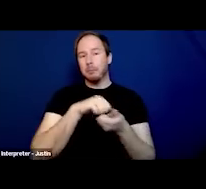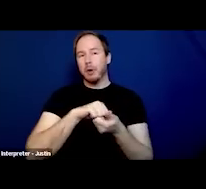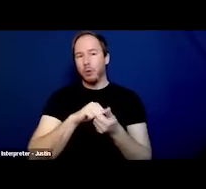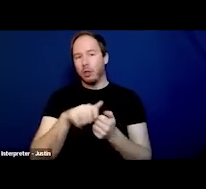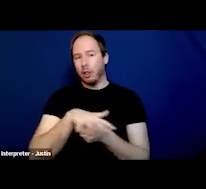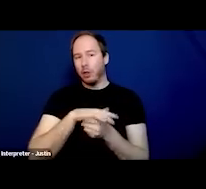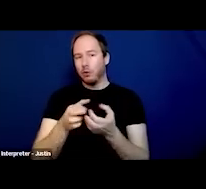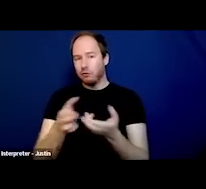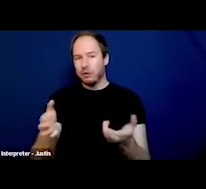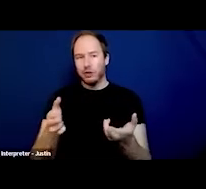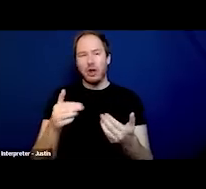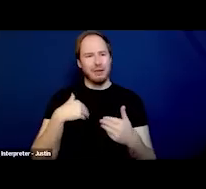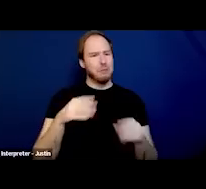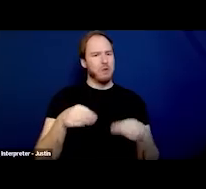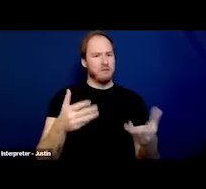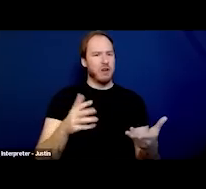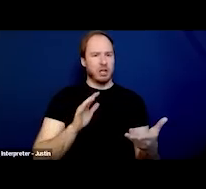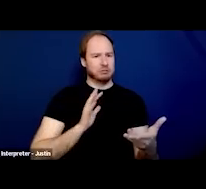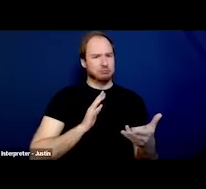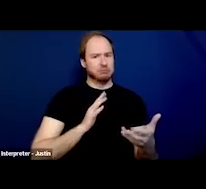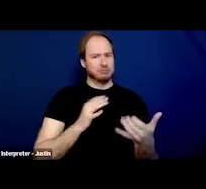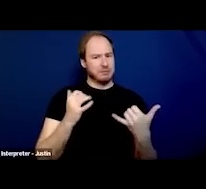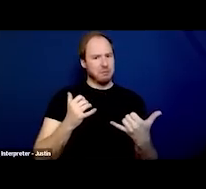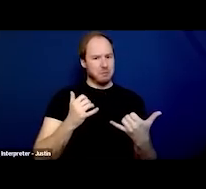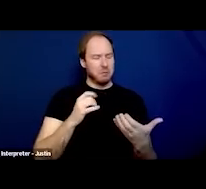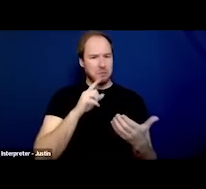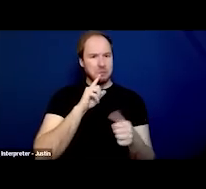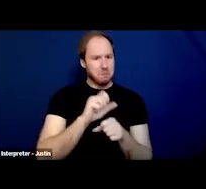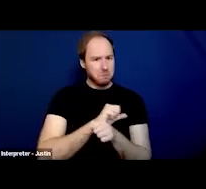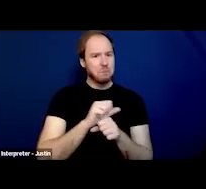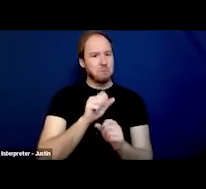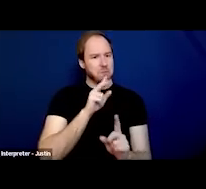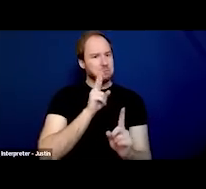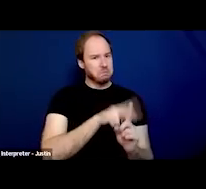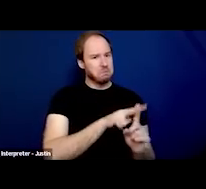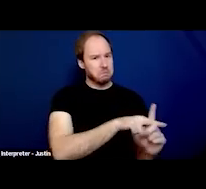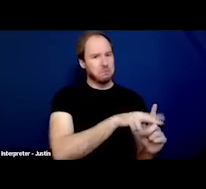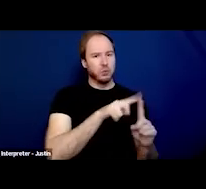So they provide, I think, really practical sample questions that you can use to examine your programs